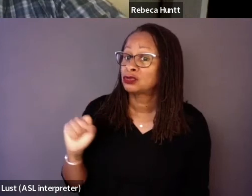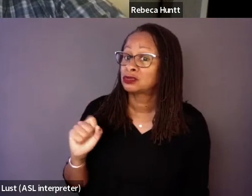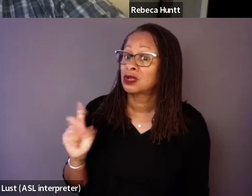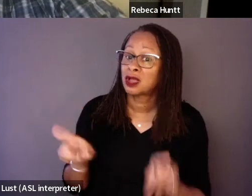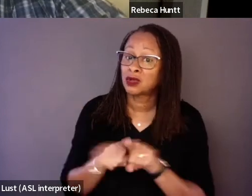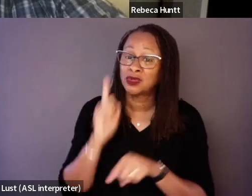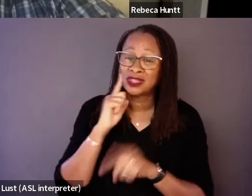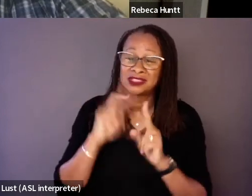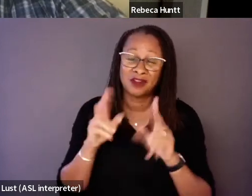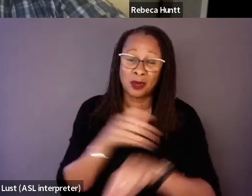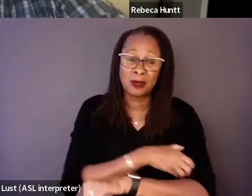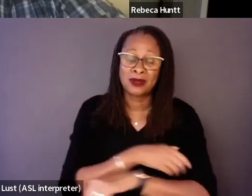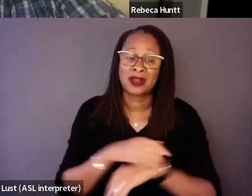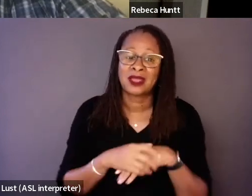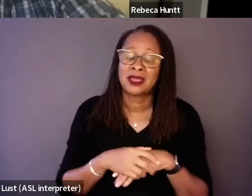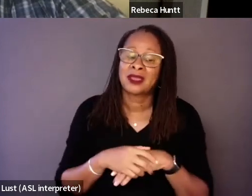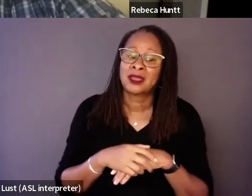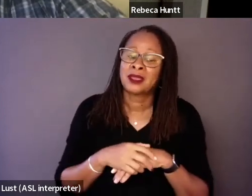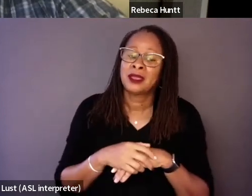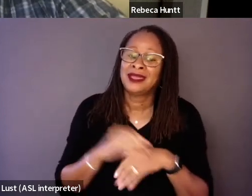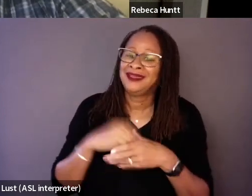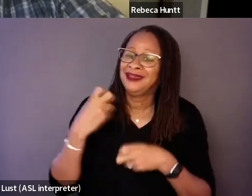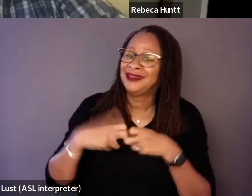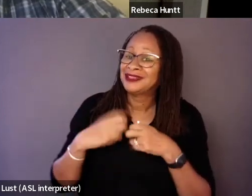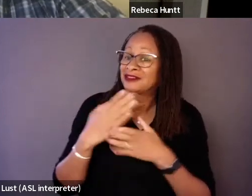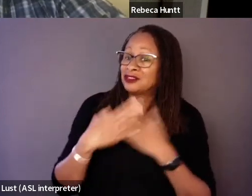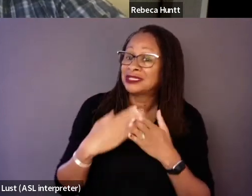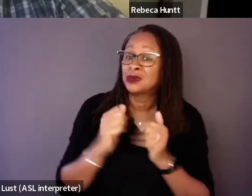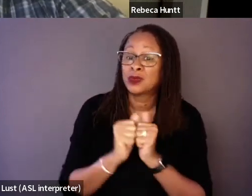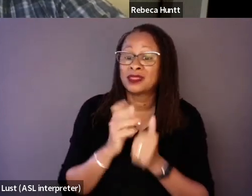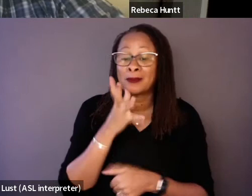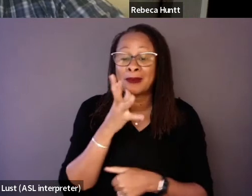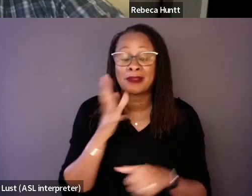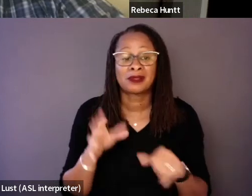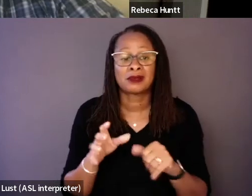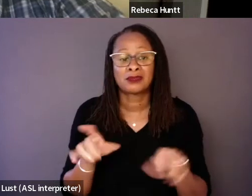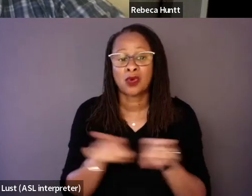even in that difficult scene with your mother, you're also going through her past and where she came